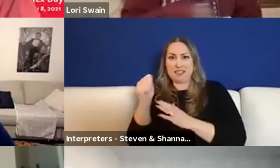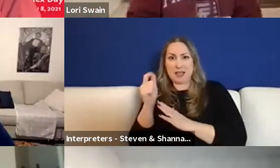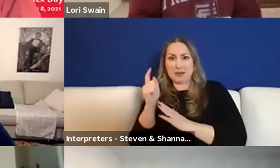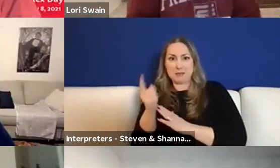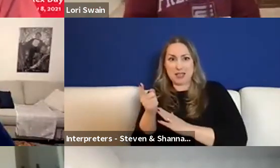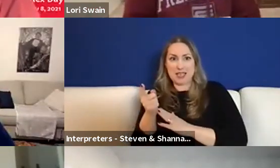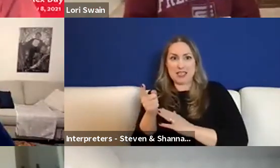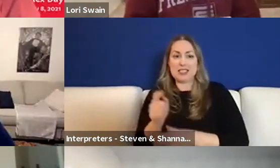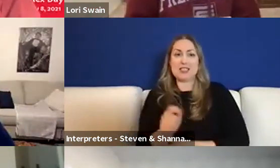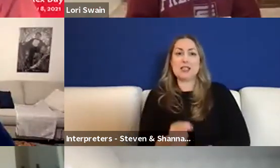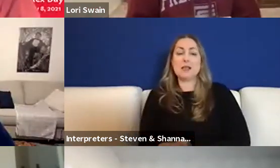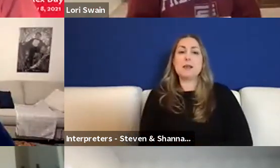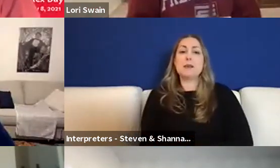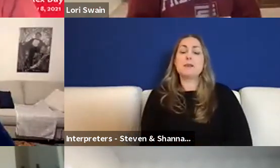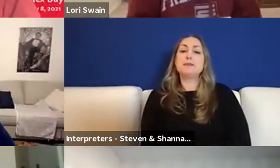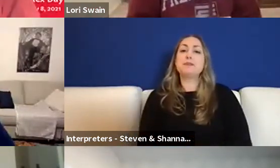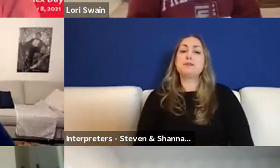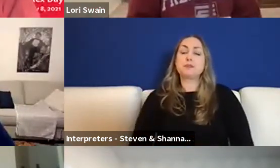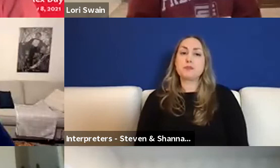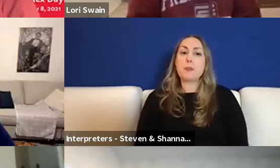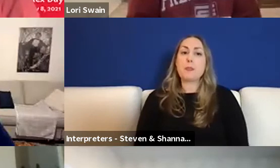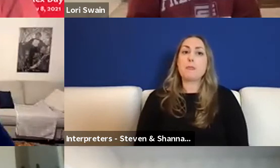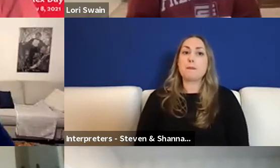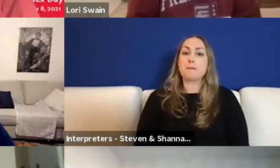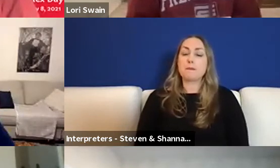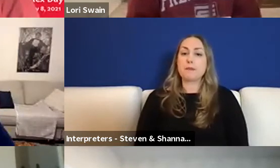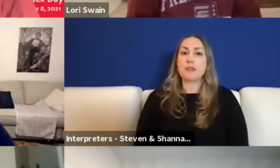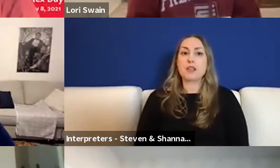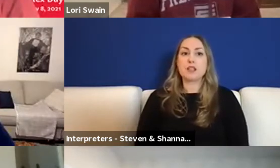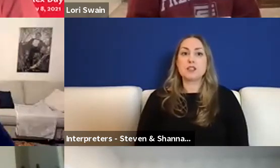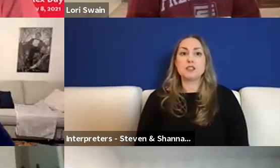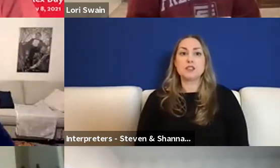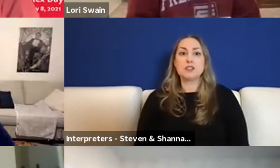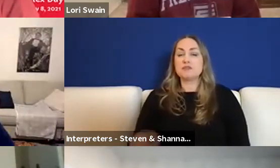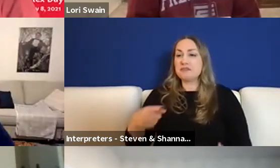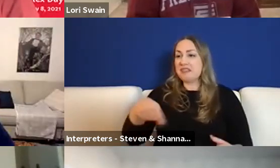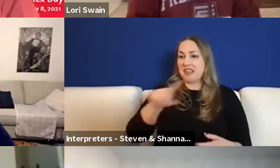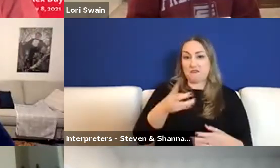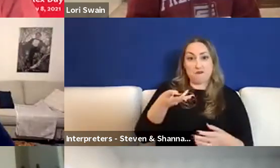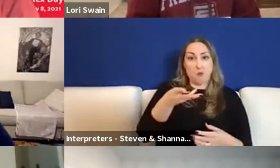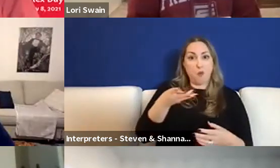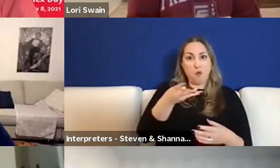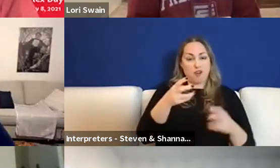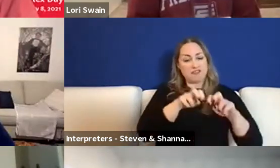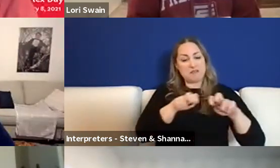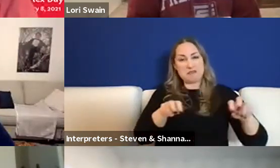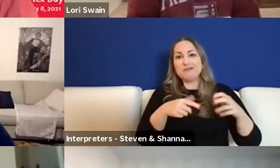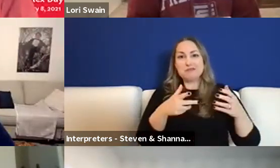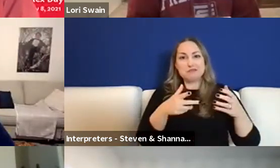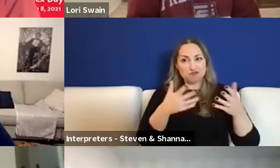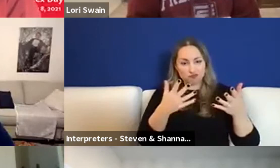the panelists today. And they've pretty much said their their piece that they said they wanted to say, we can see if there's anything